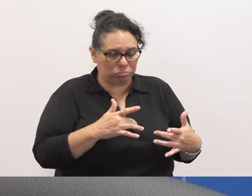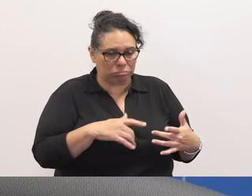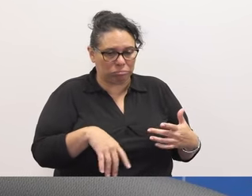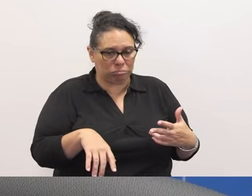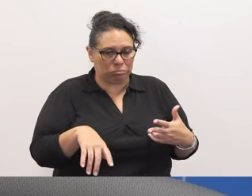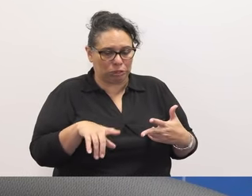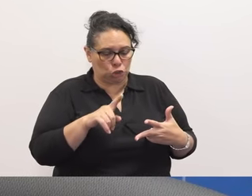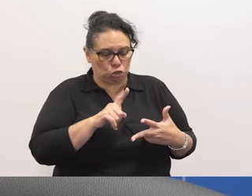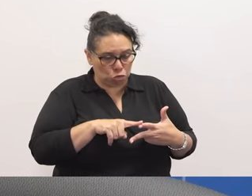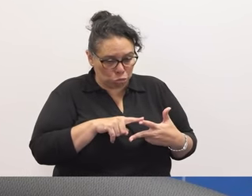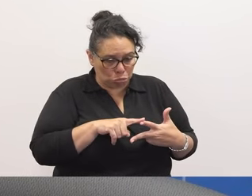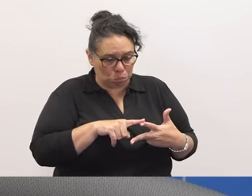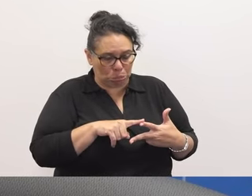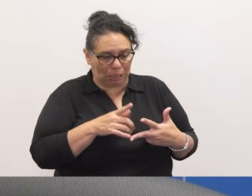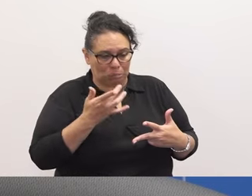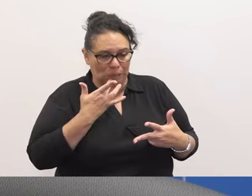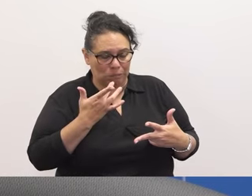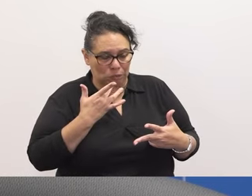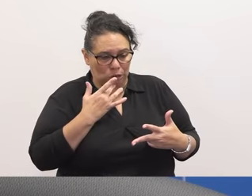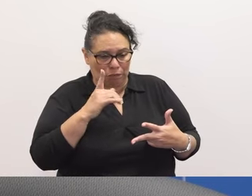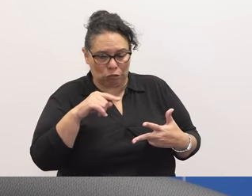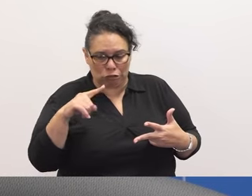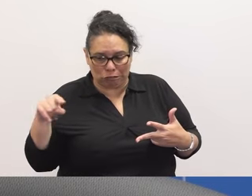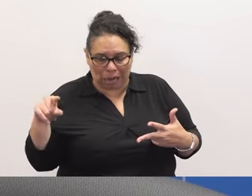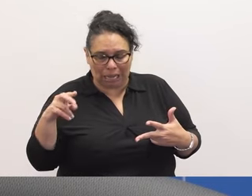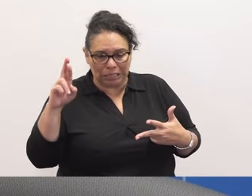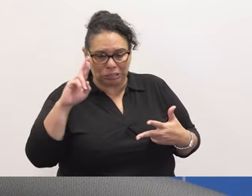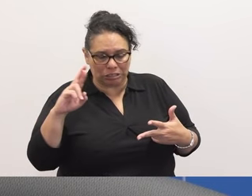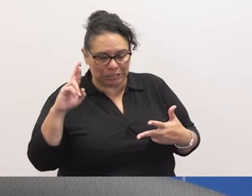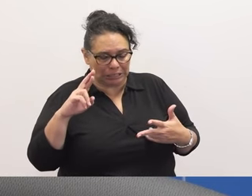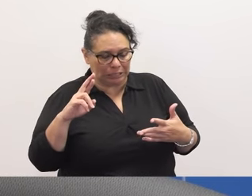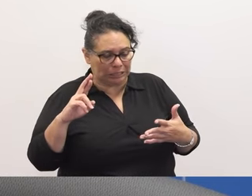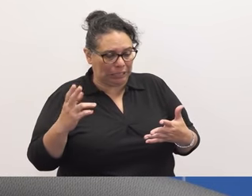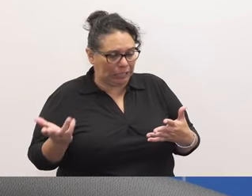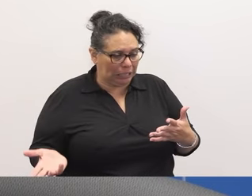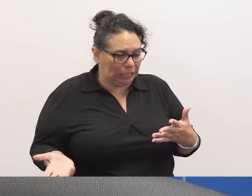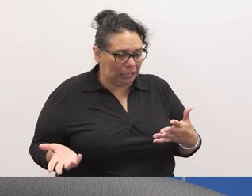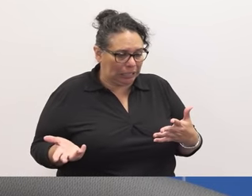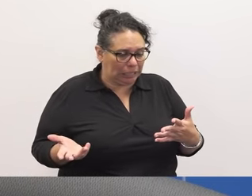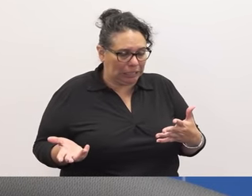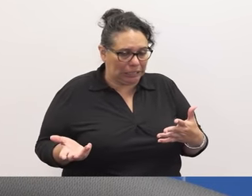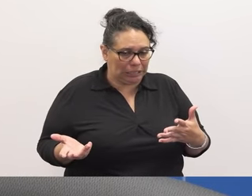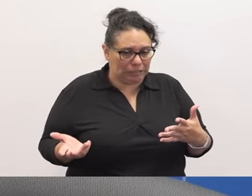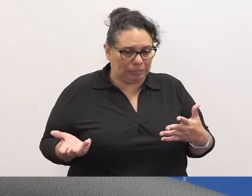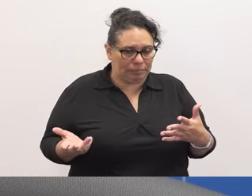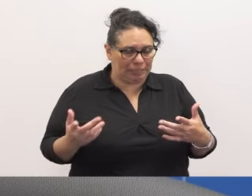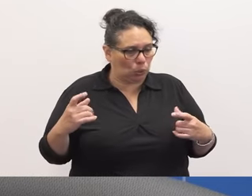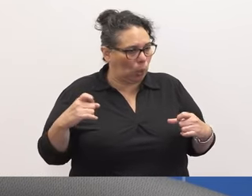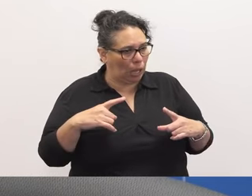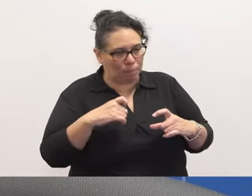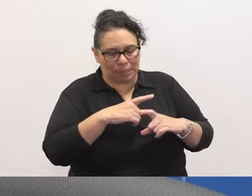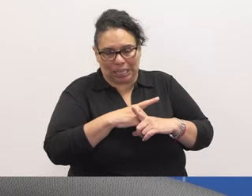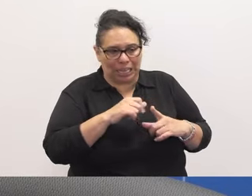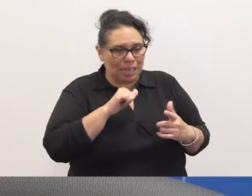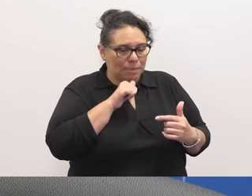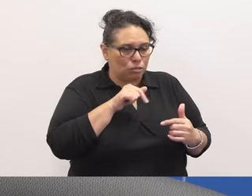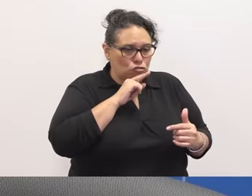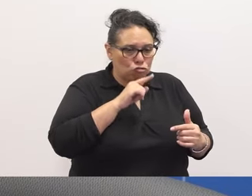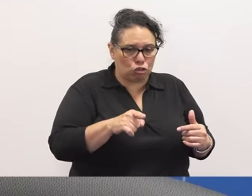But it's so complicated, I'm not sure that if you say this is what we're gonna do,